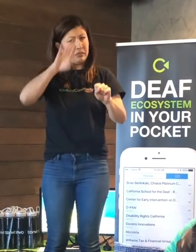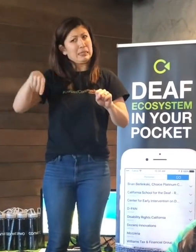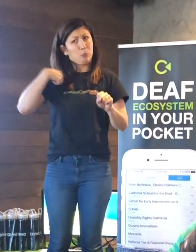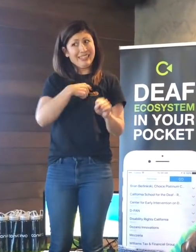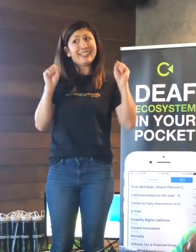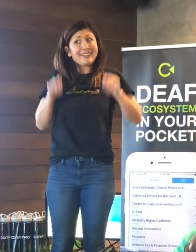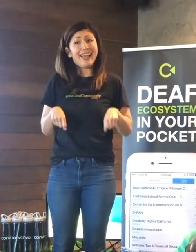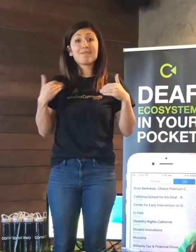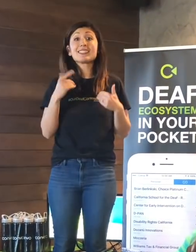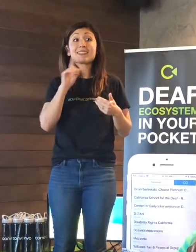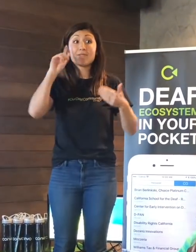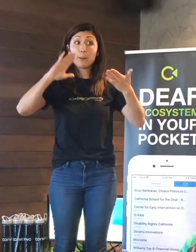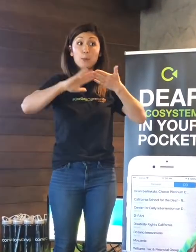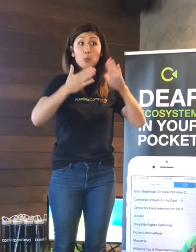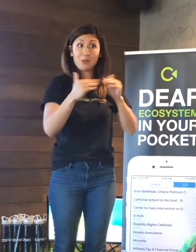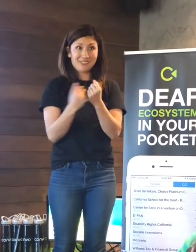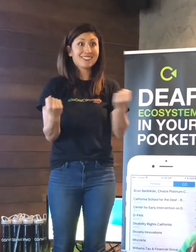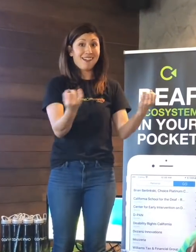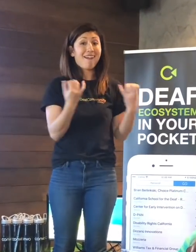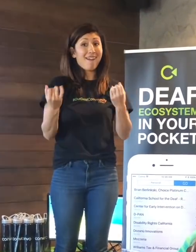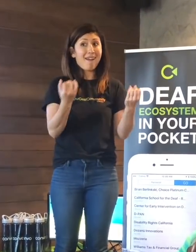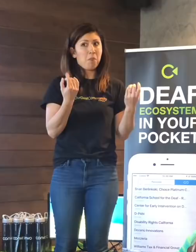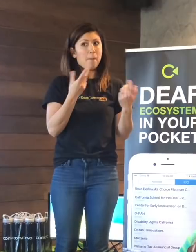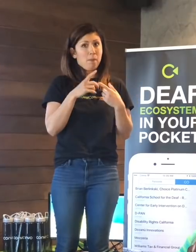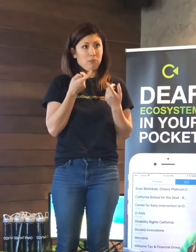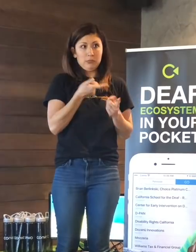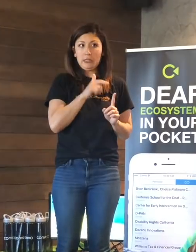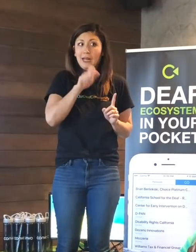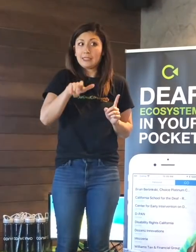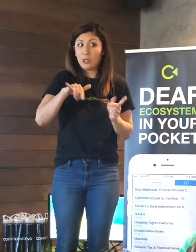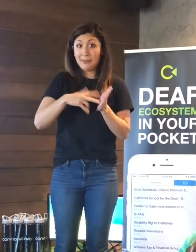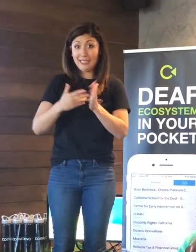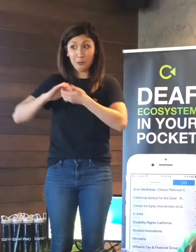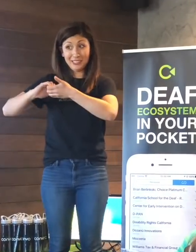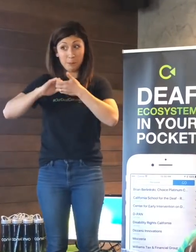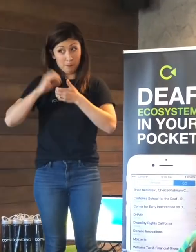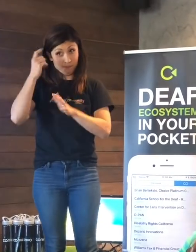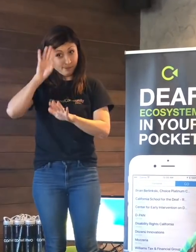However, we can have a Deaf community with sign language. That doesn't necessarily make it an ecosystem.